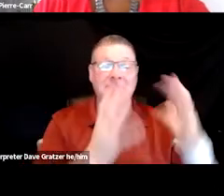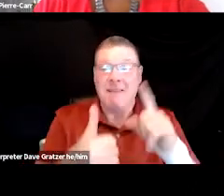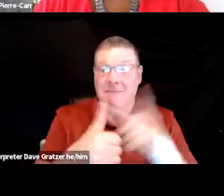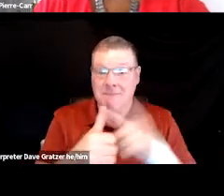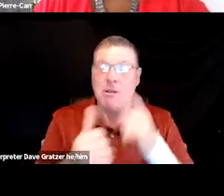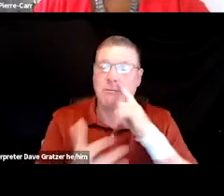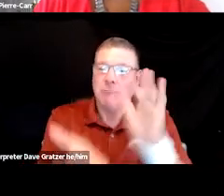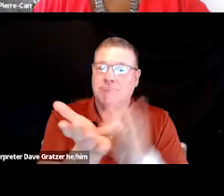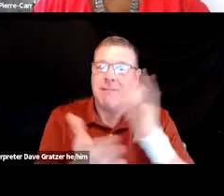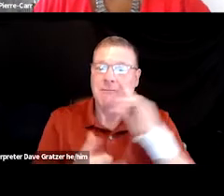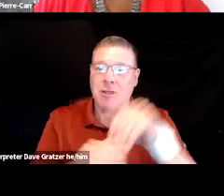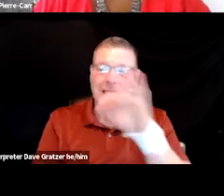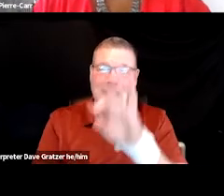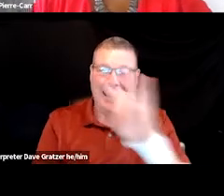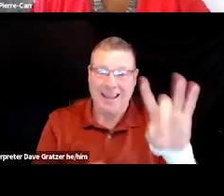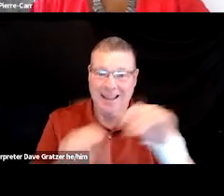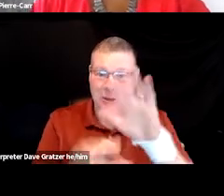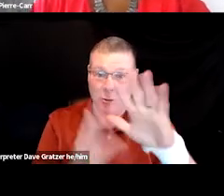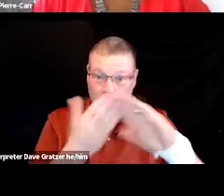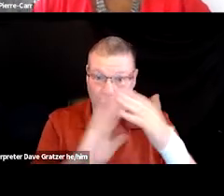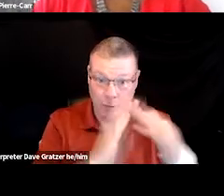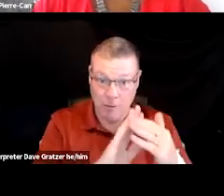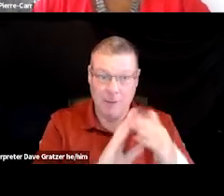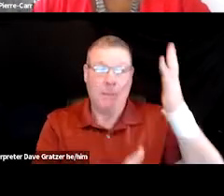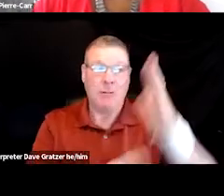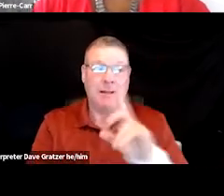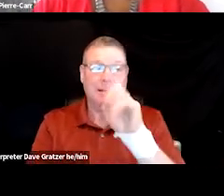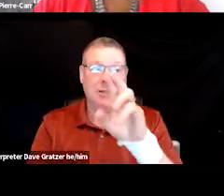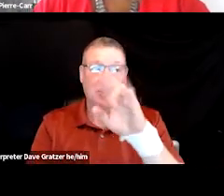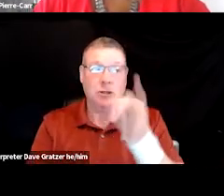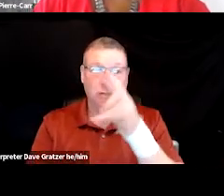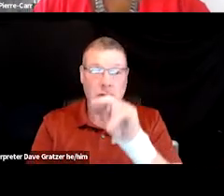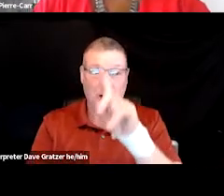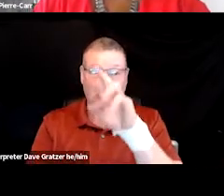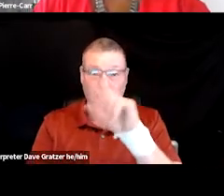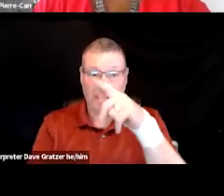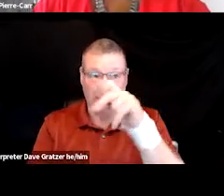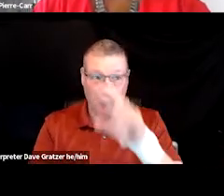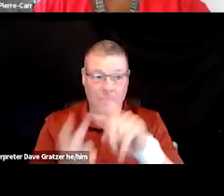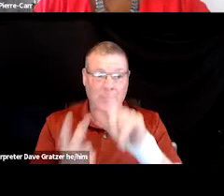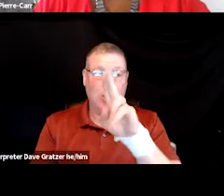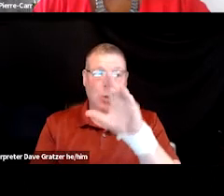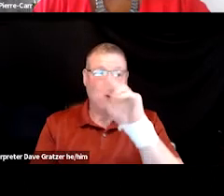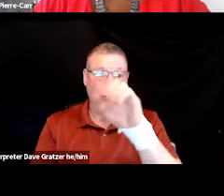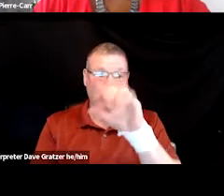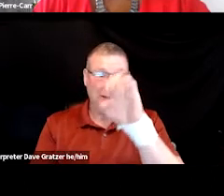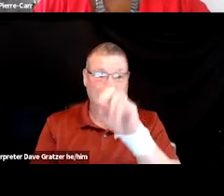for 988 in your community, with the presenters Dr. John Draper, Lucrese Pierre-Carr and Jennifer Battle.